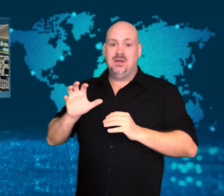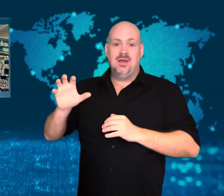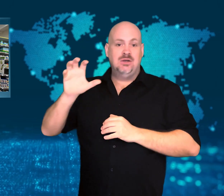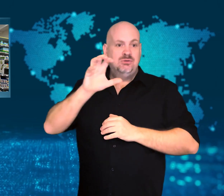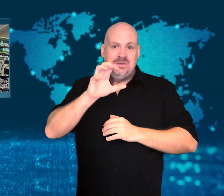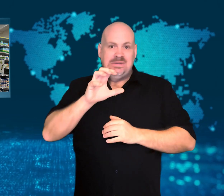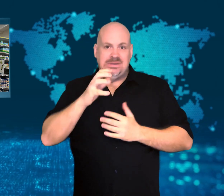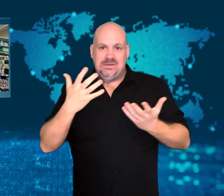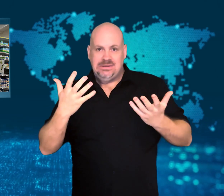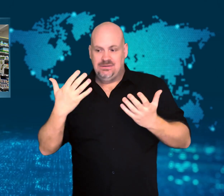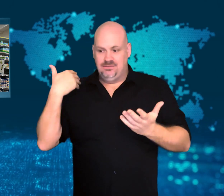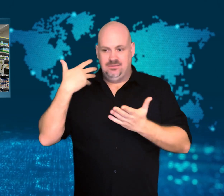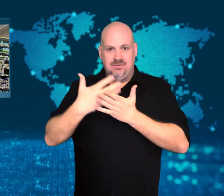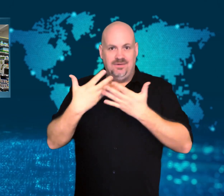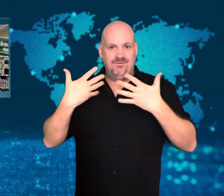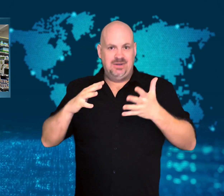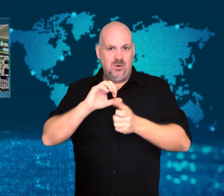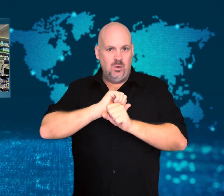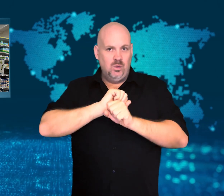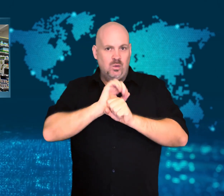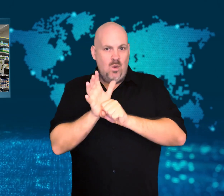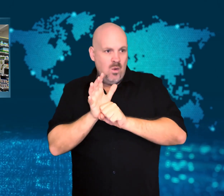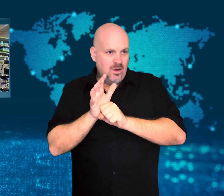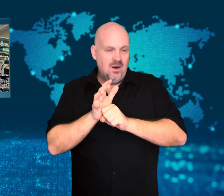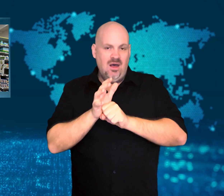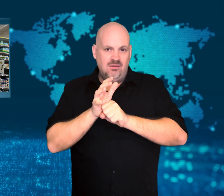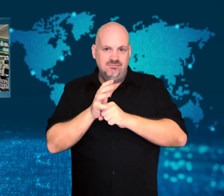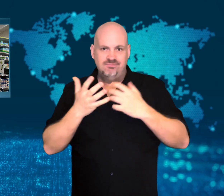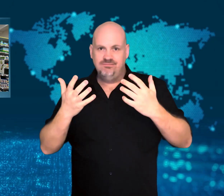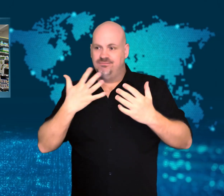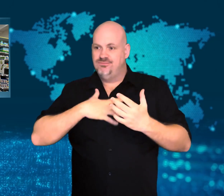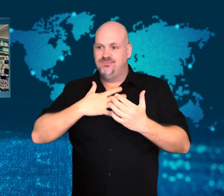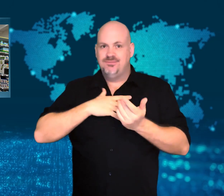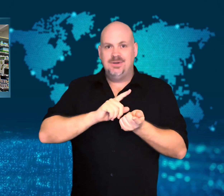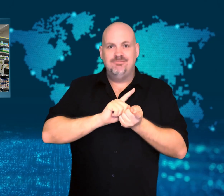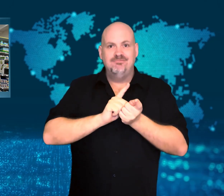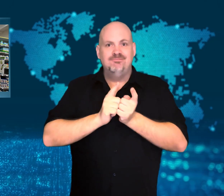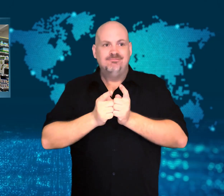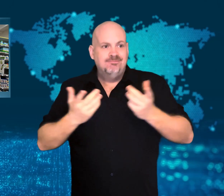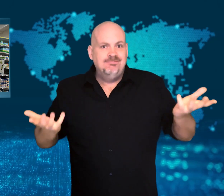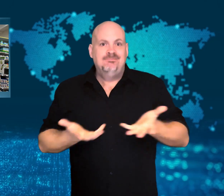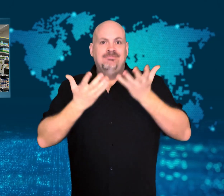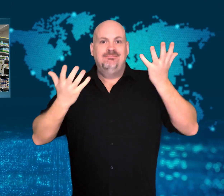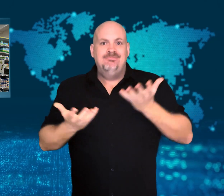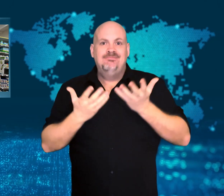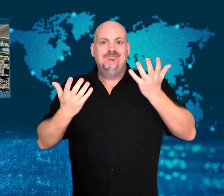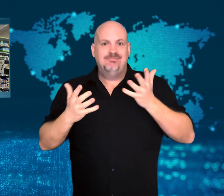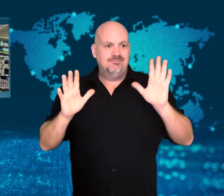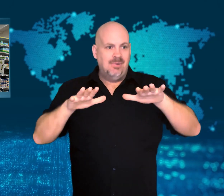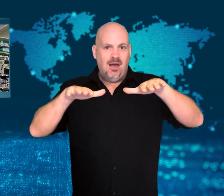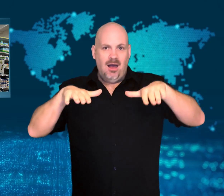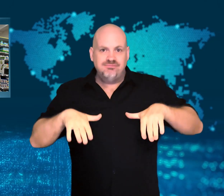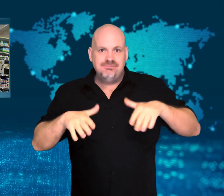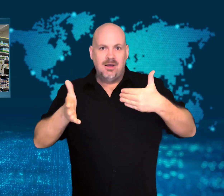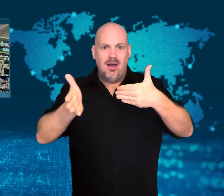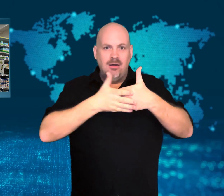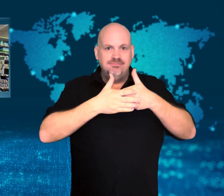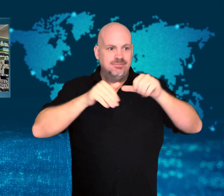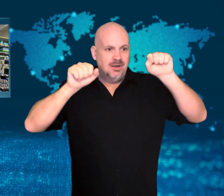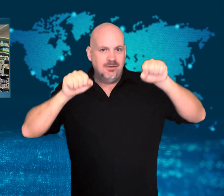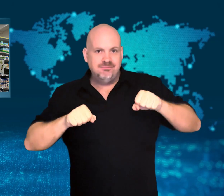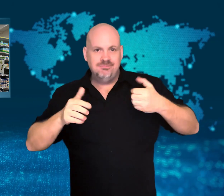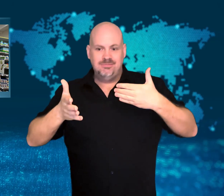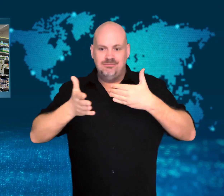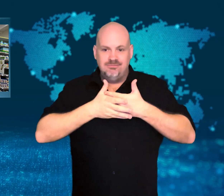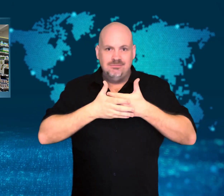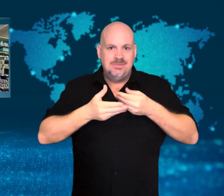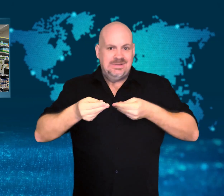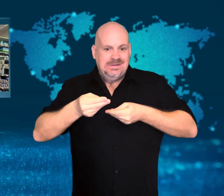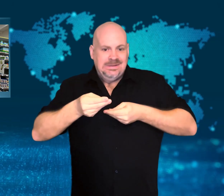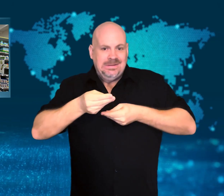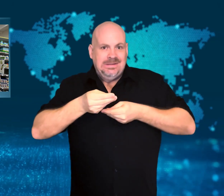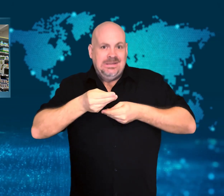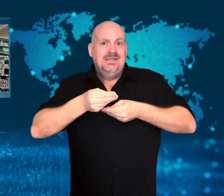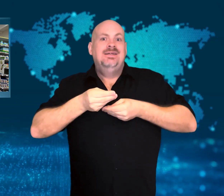The rise in oil prices began as countries tried to revive their